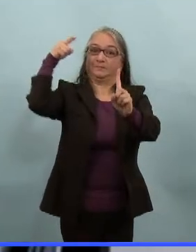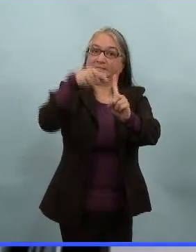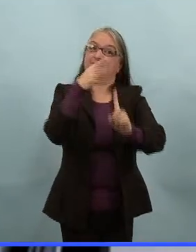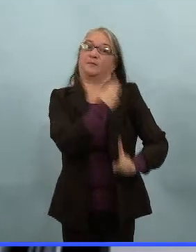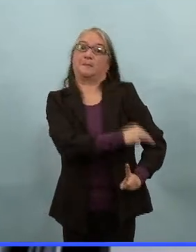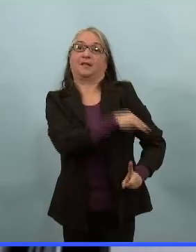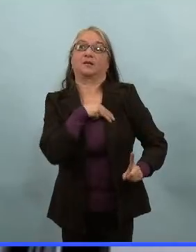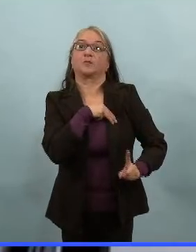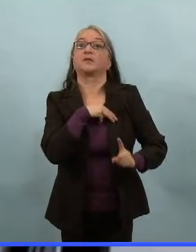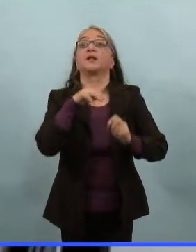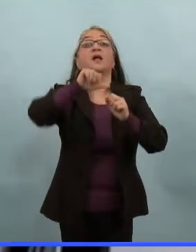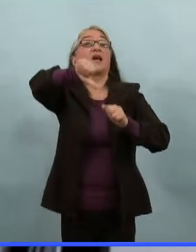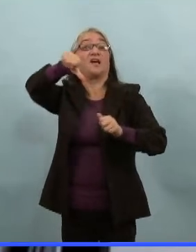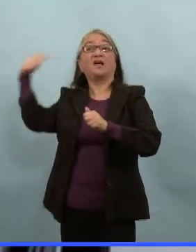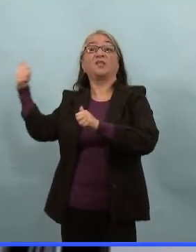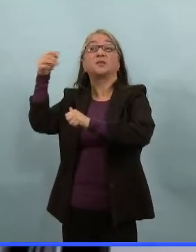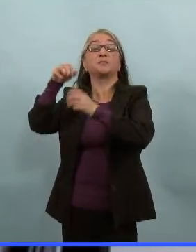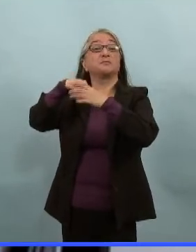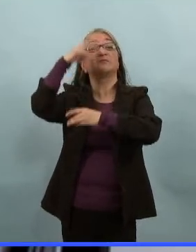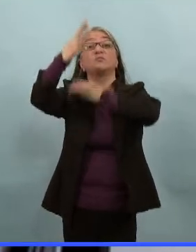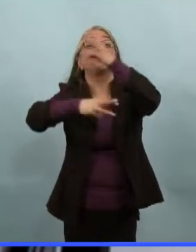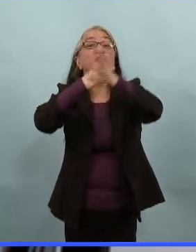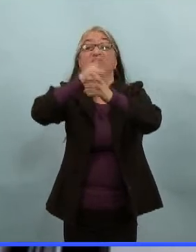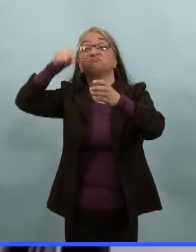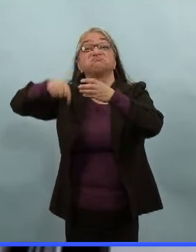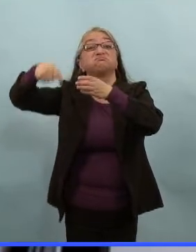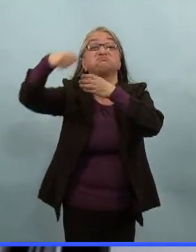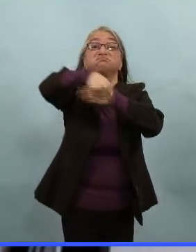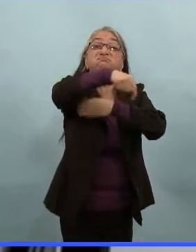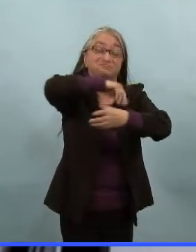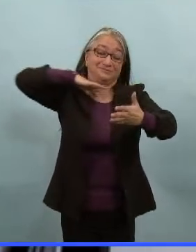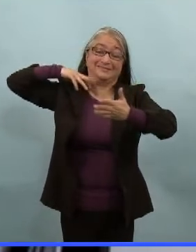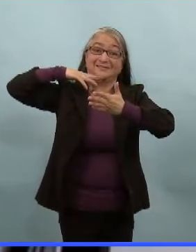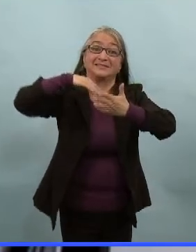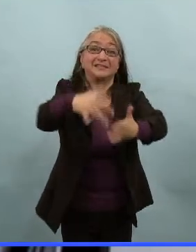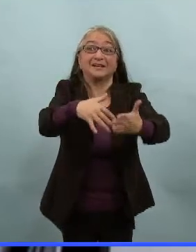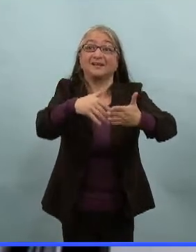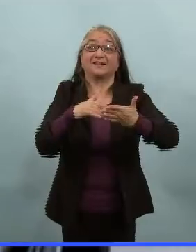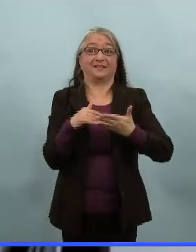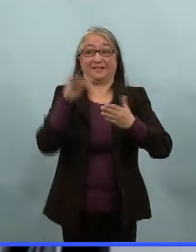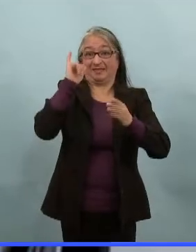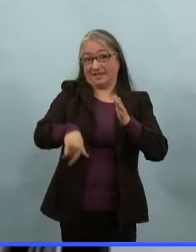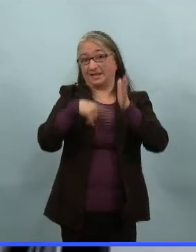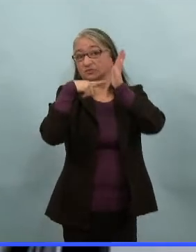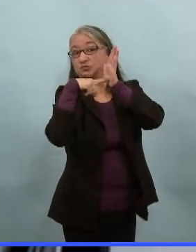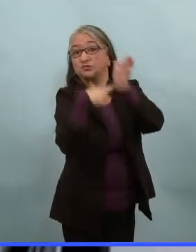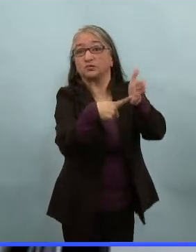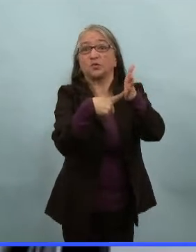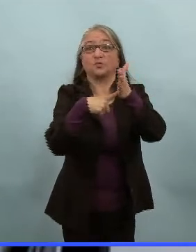places around the world that are showing that two doses is not very effective at preventing